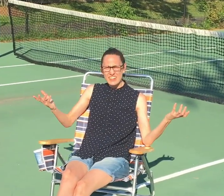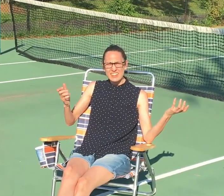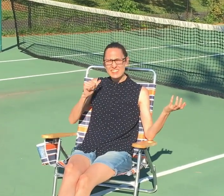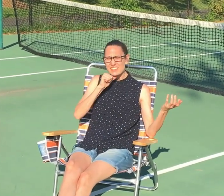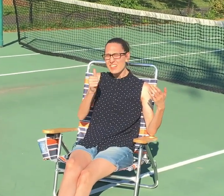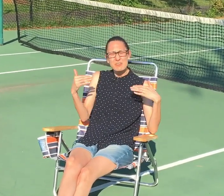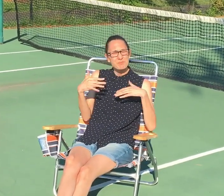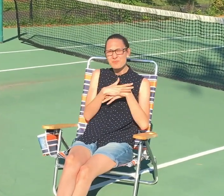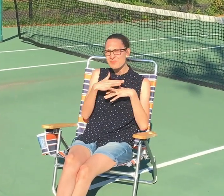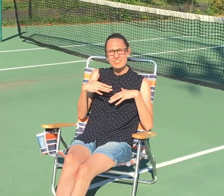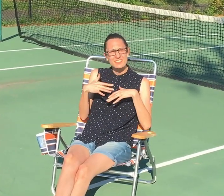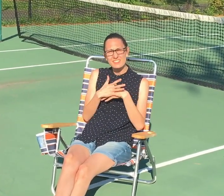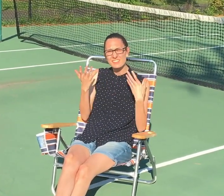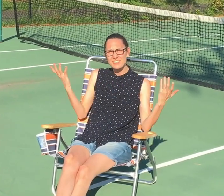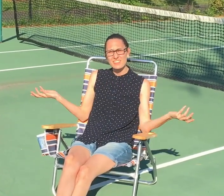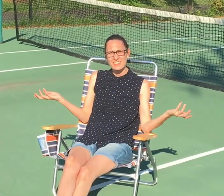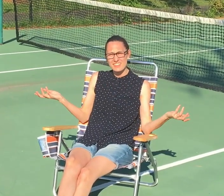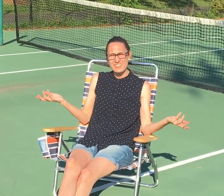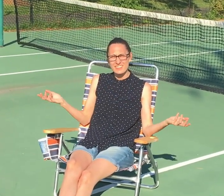What?! This isn't the beach